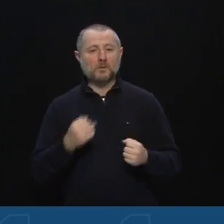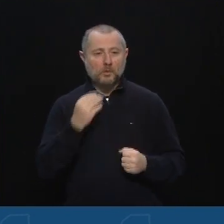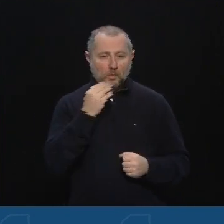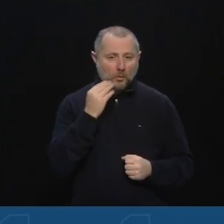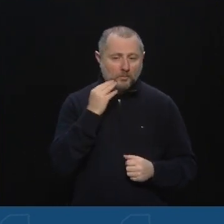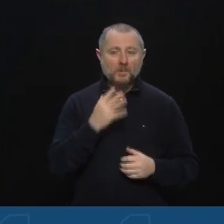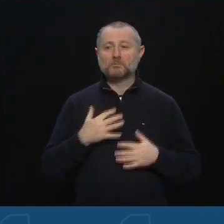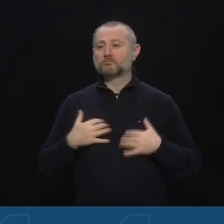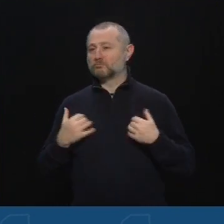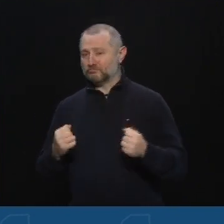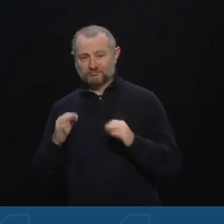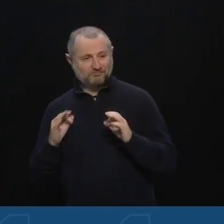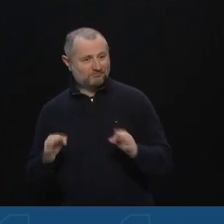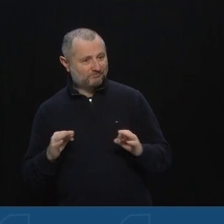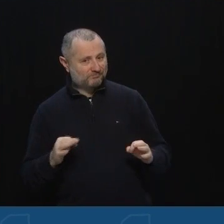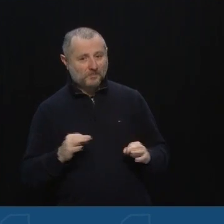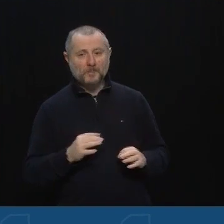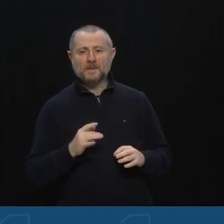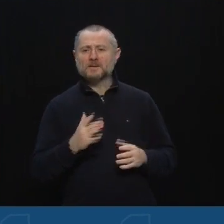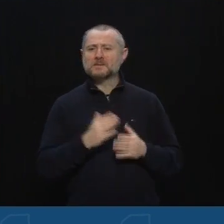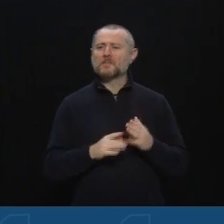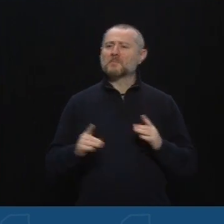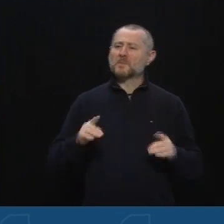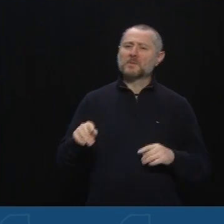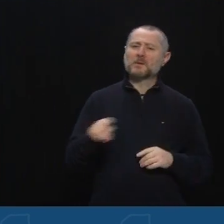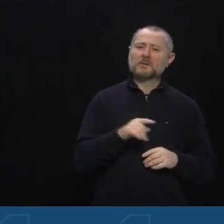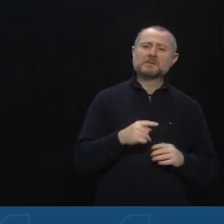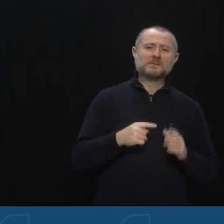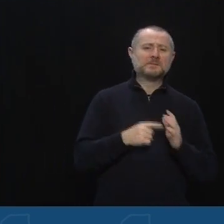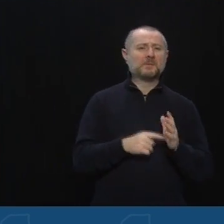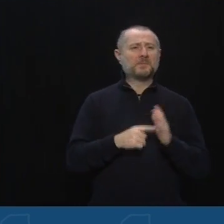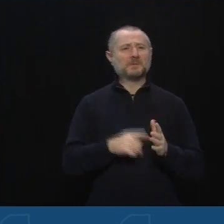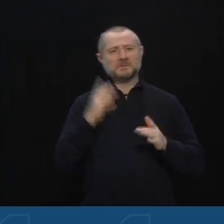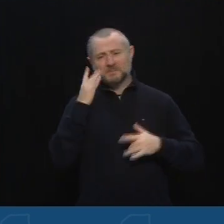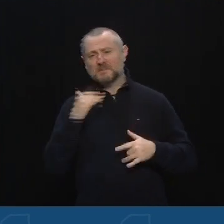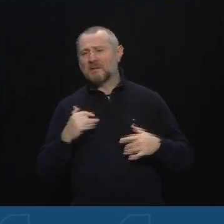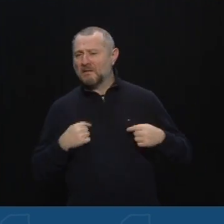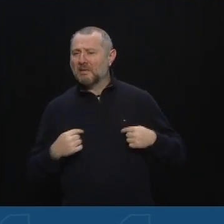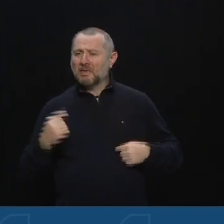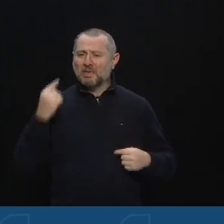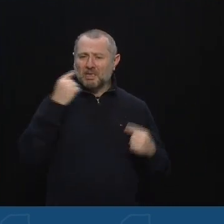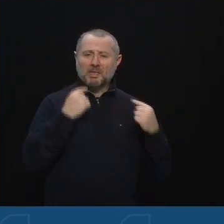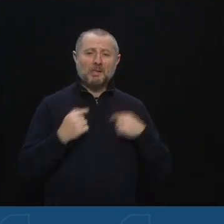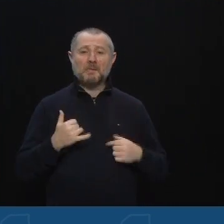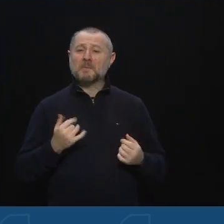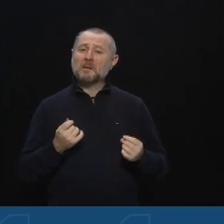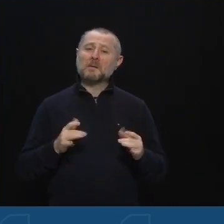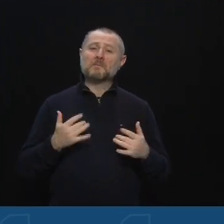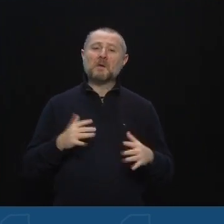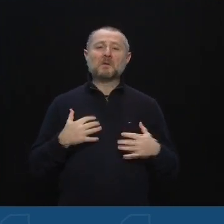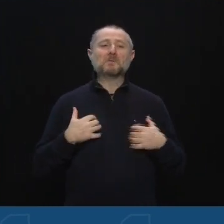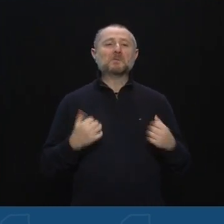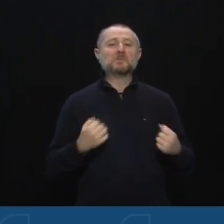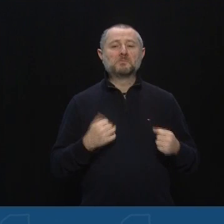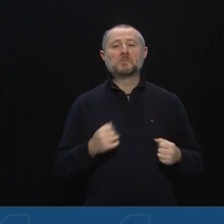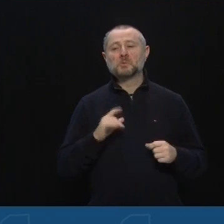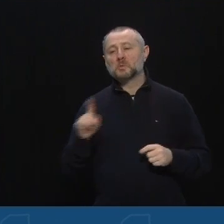RAPIDLY IN OUR HOSPITALIZATIONS. PEOPLE GETTING. A LOT OF PEOPLEARE EXPERIENCING SYMPTOMS BUT THEY'RE BACK HOME.